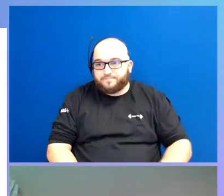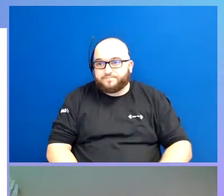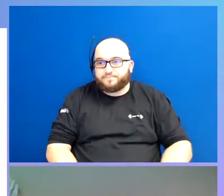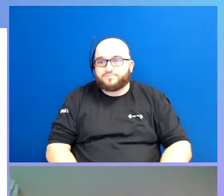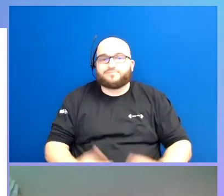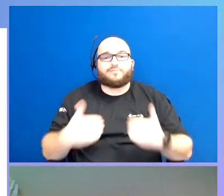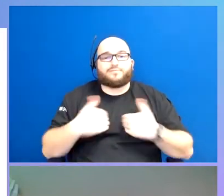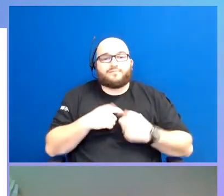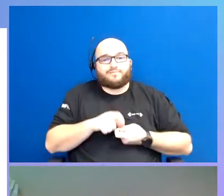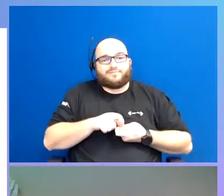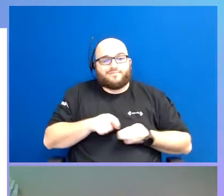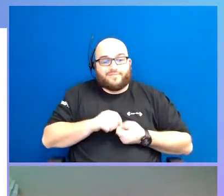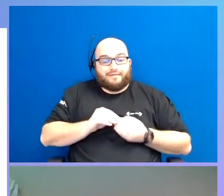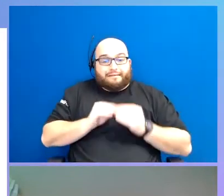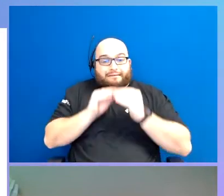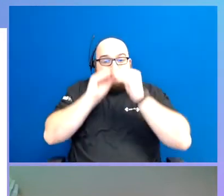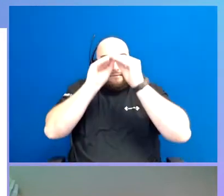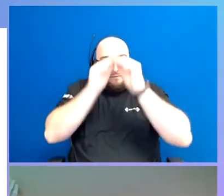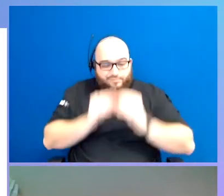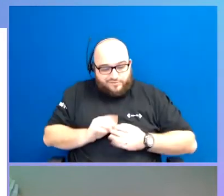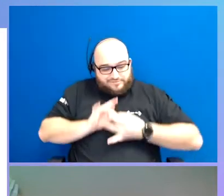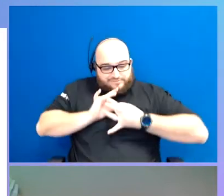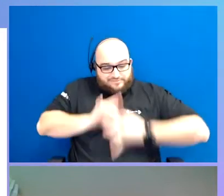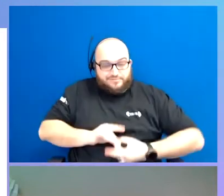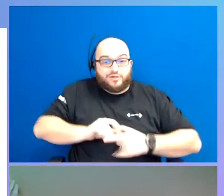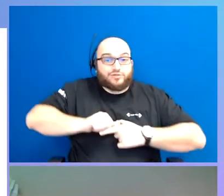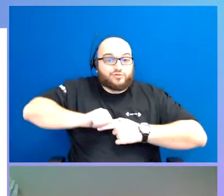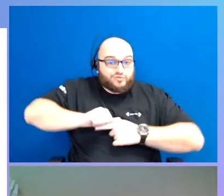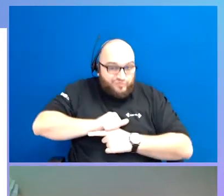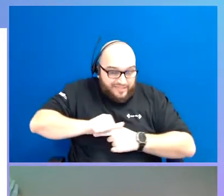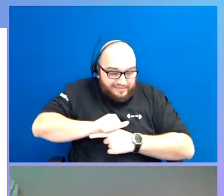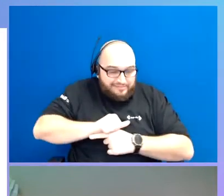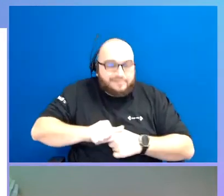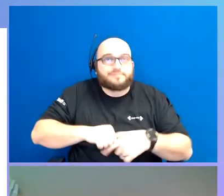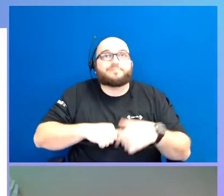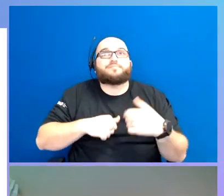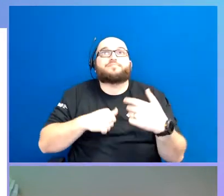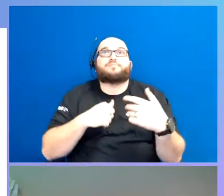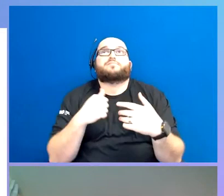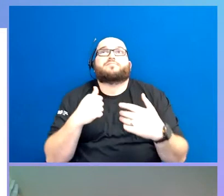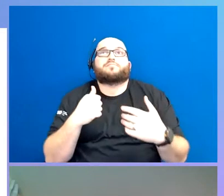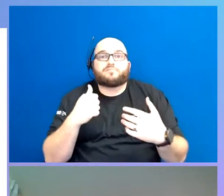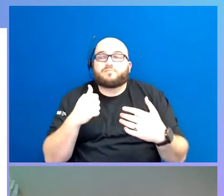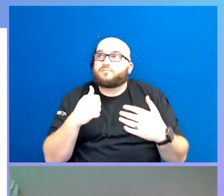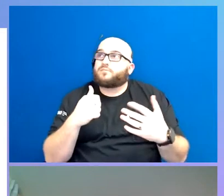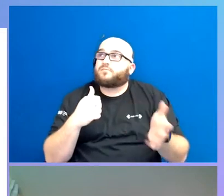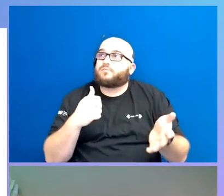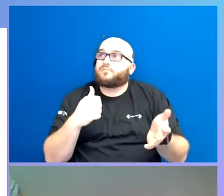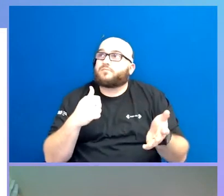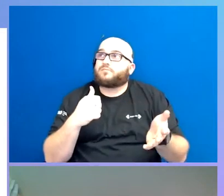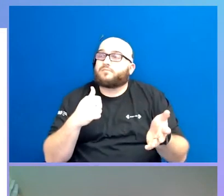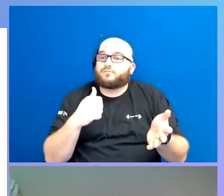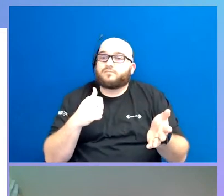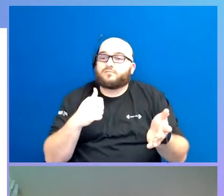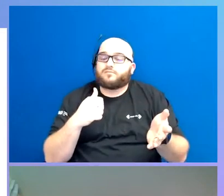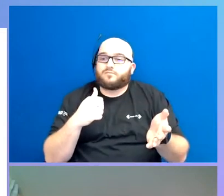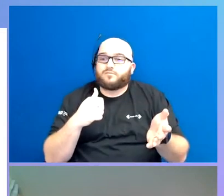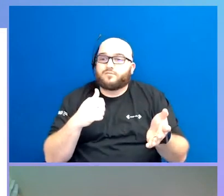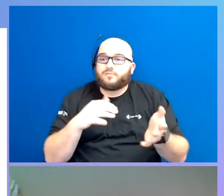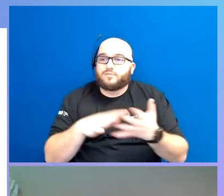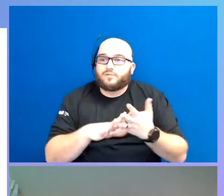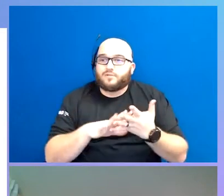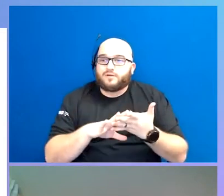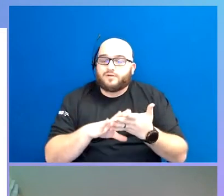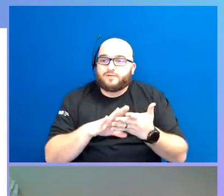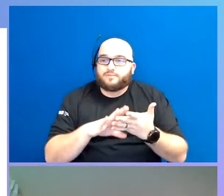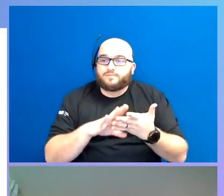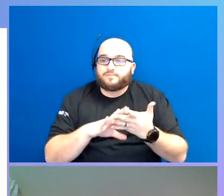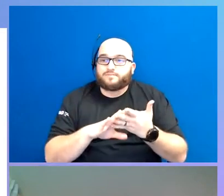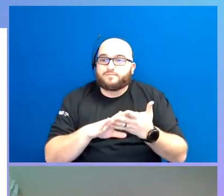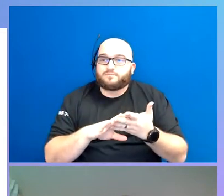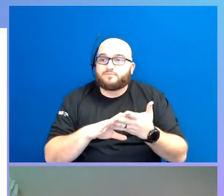numbers, uh, related to that